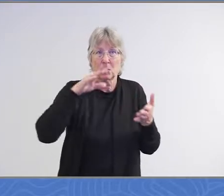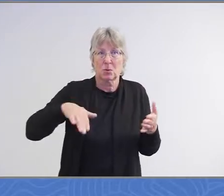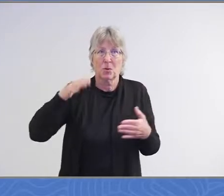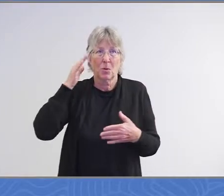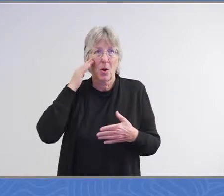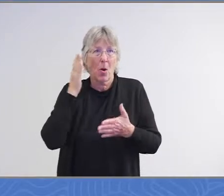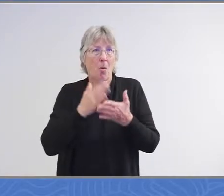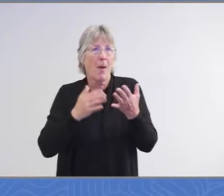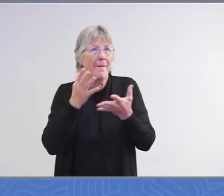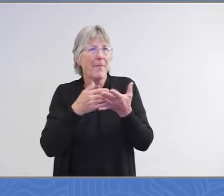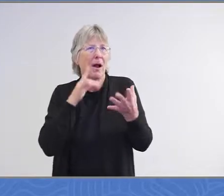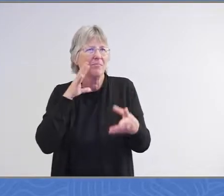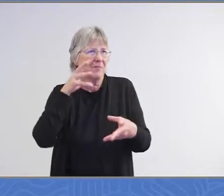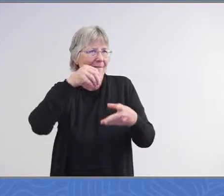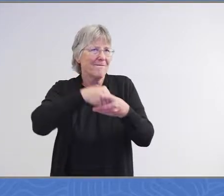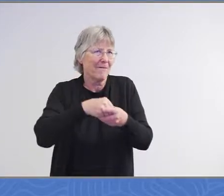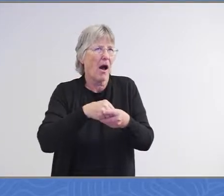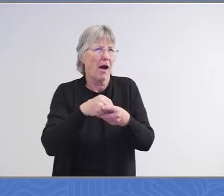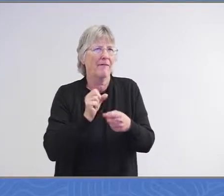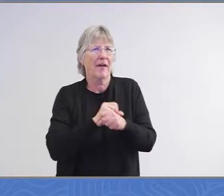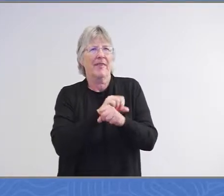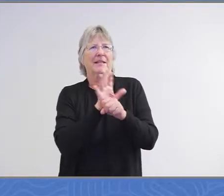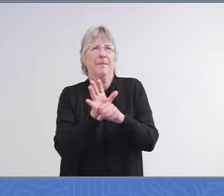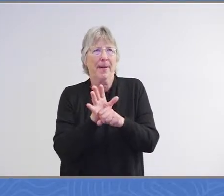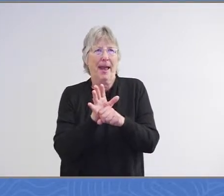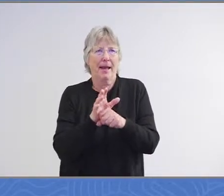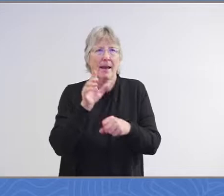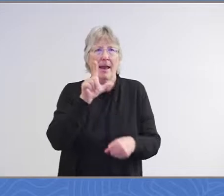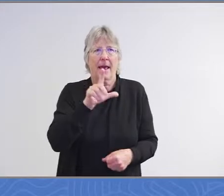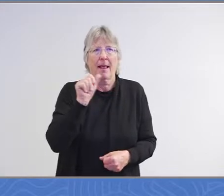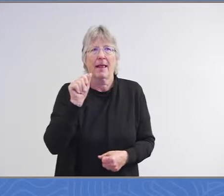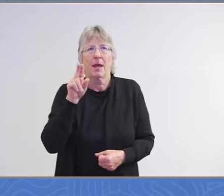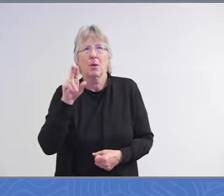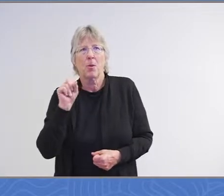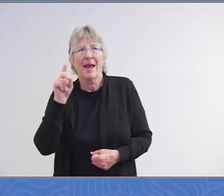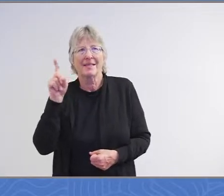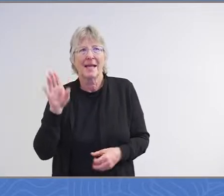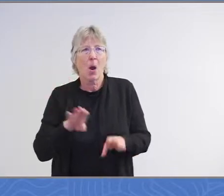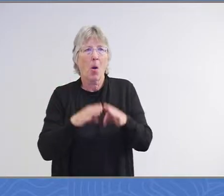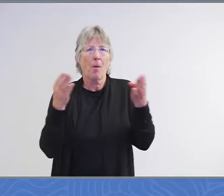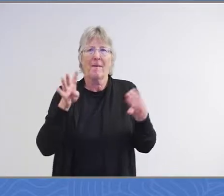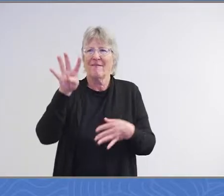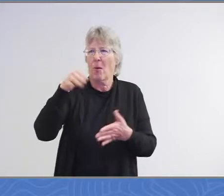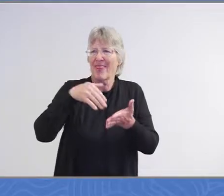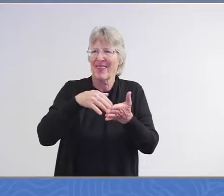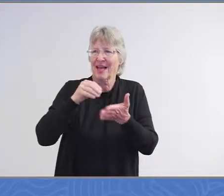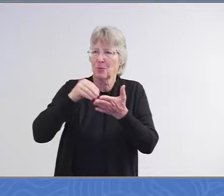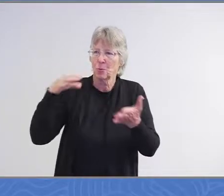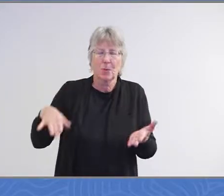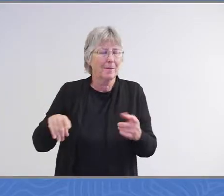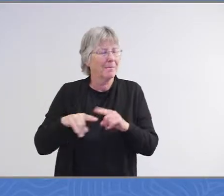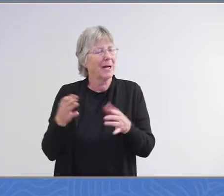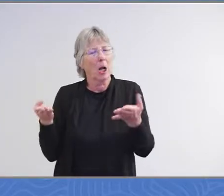in this pandemic. LA Unified did open for 4,000 students only to shut down again because of the increase in cases.